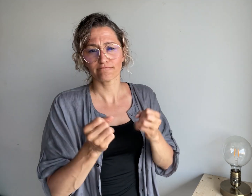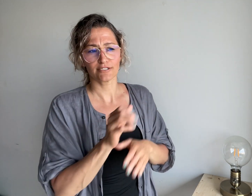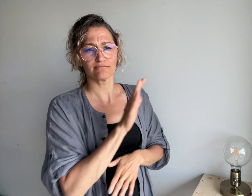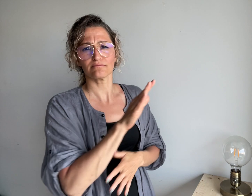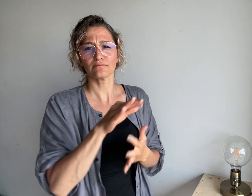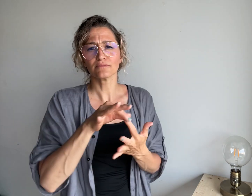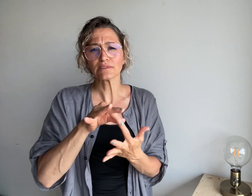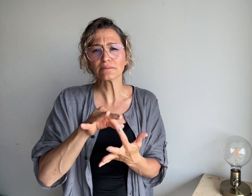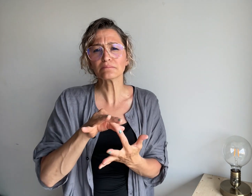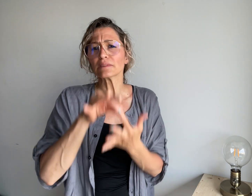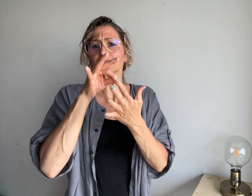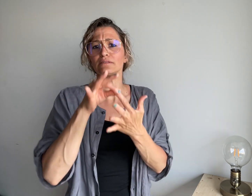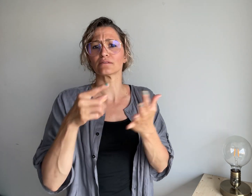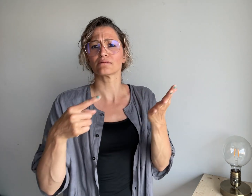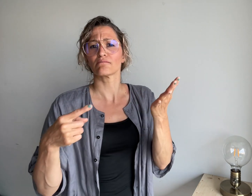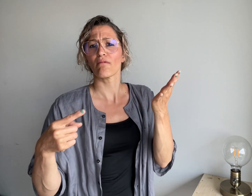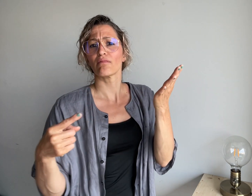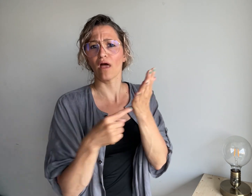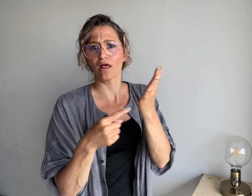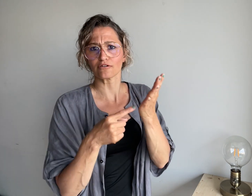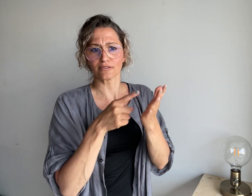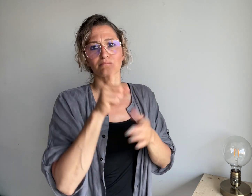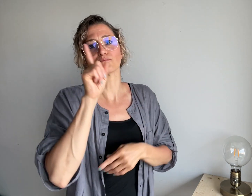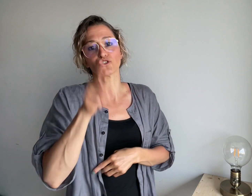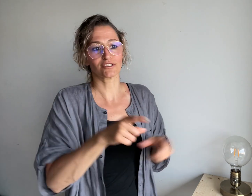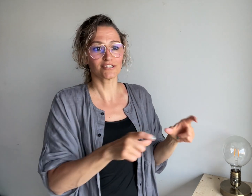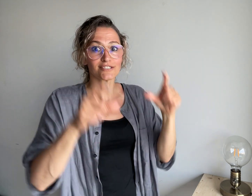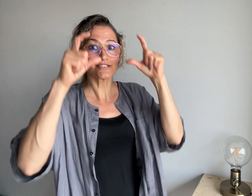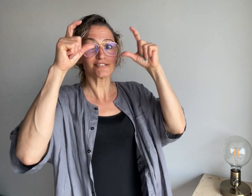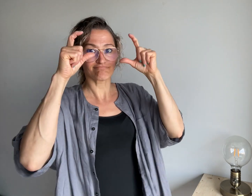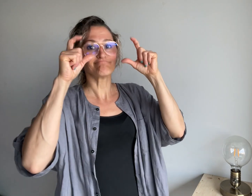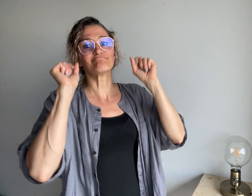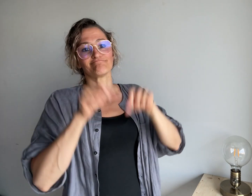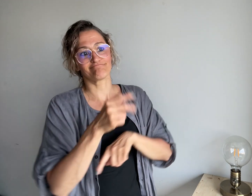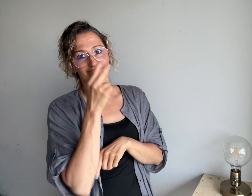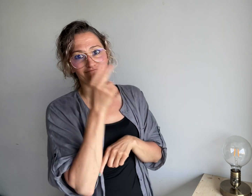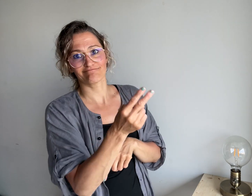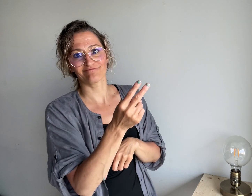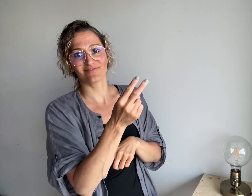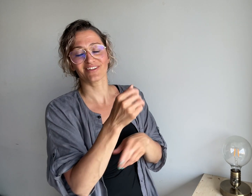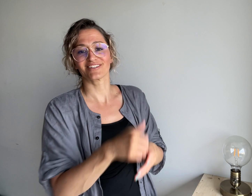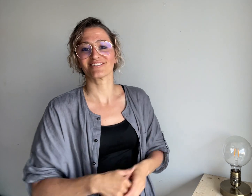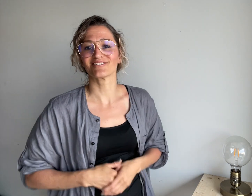due to the unqiue technology used.